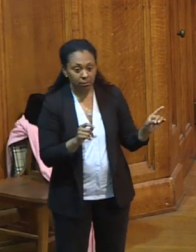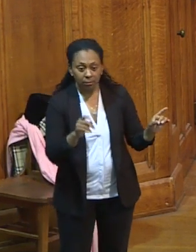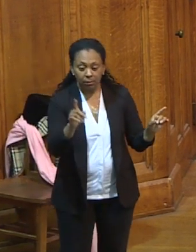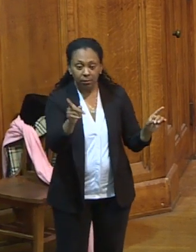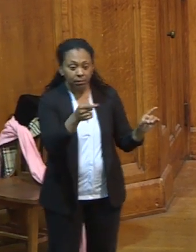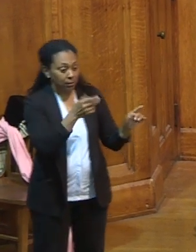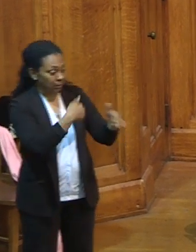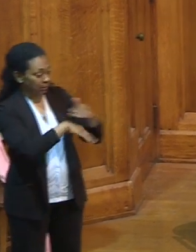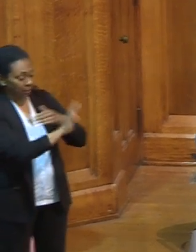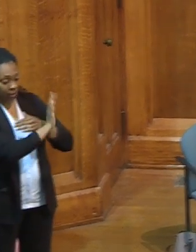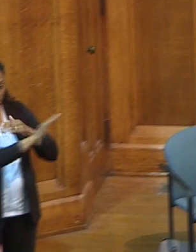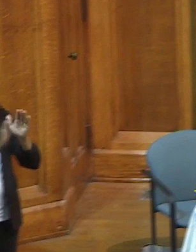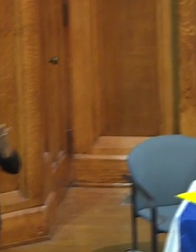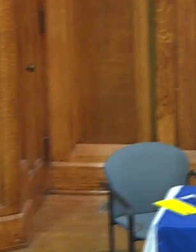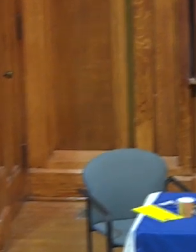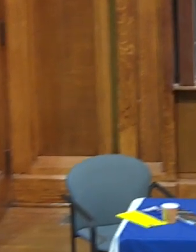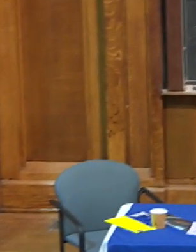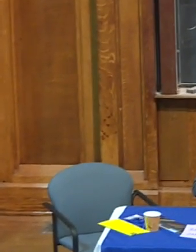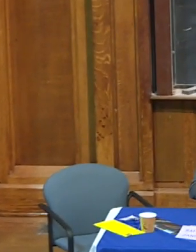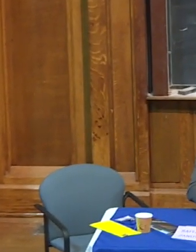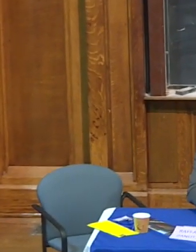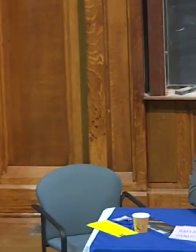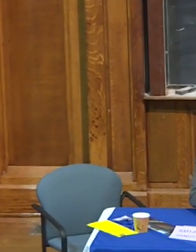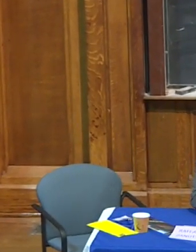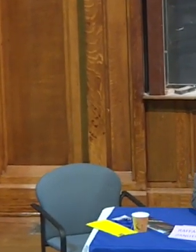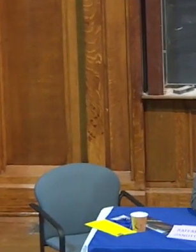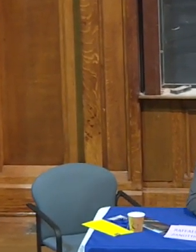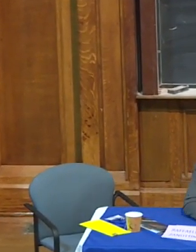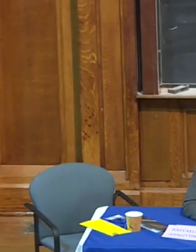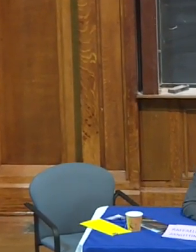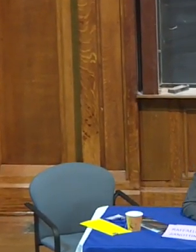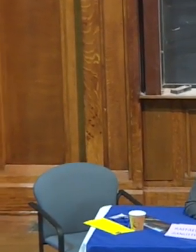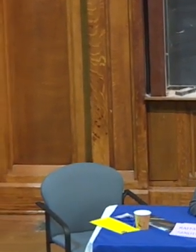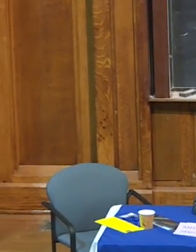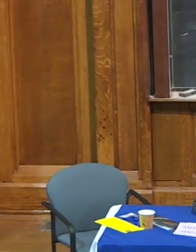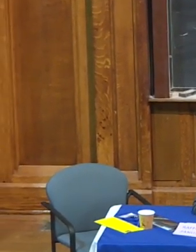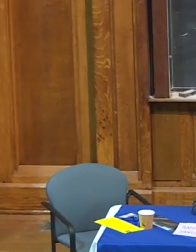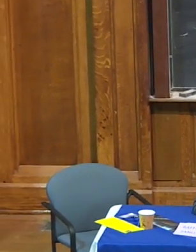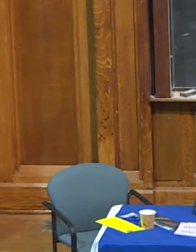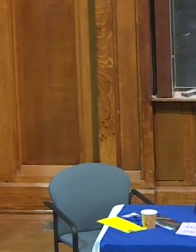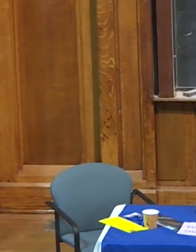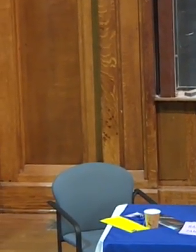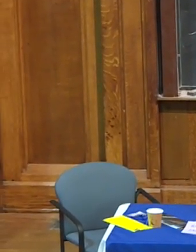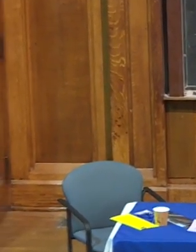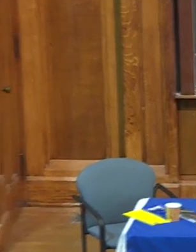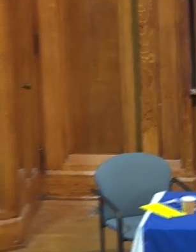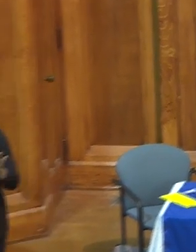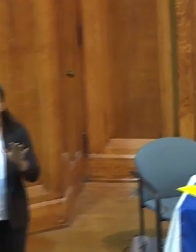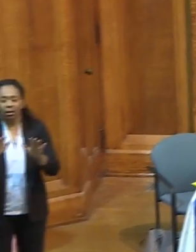the Language of Light, one of the more striking aspects of the story of Deaf education to me, anyway,